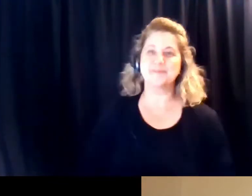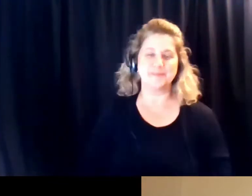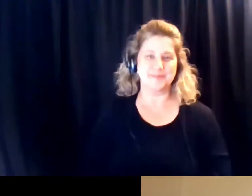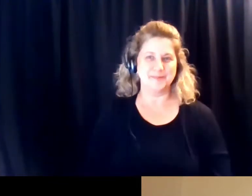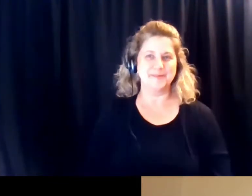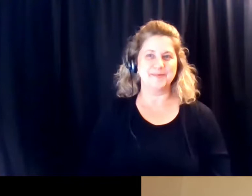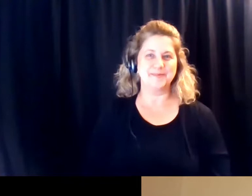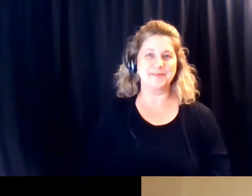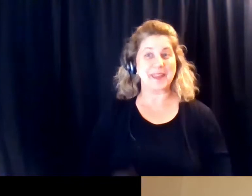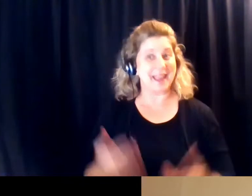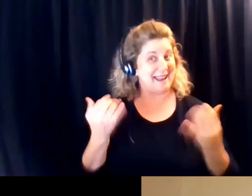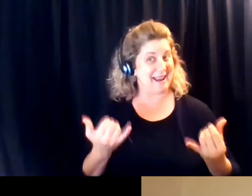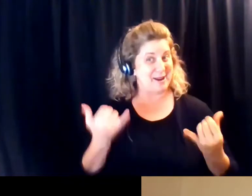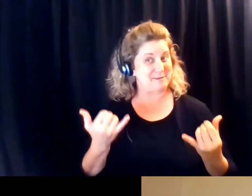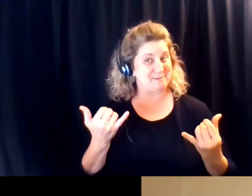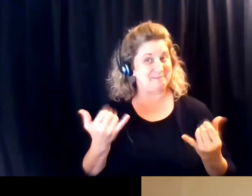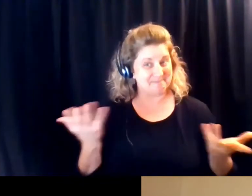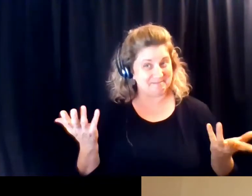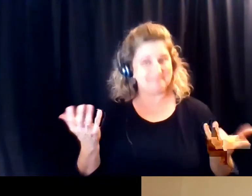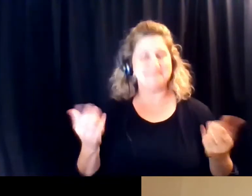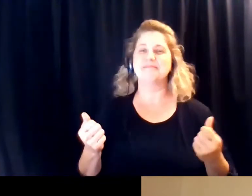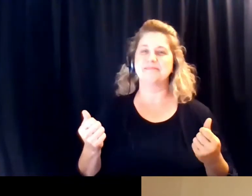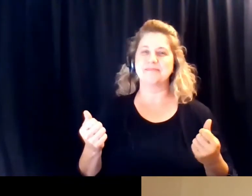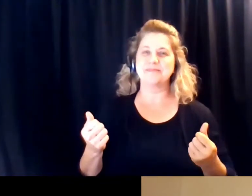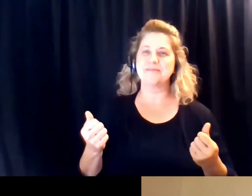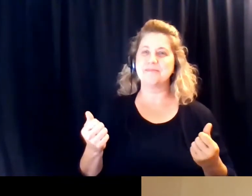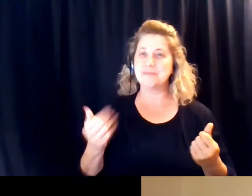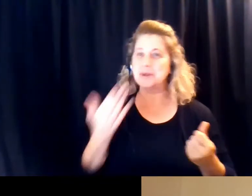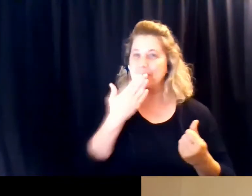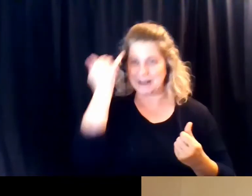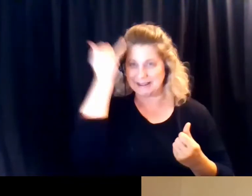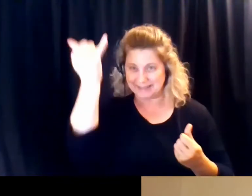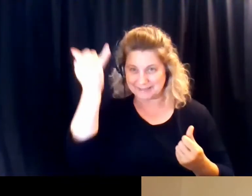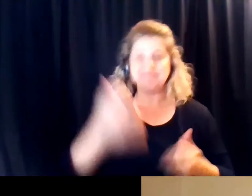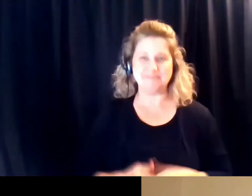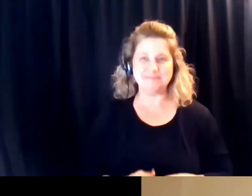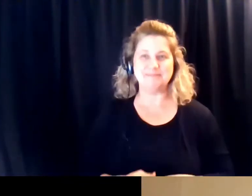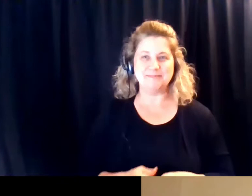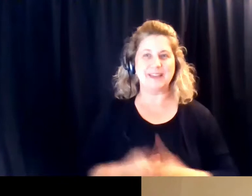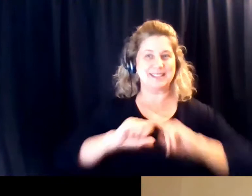Mission is a lunch and learn the conversation with you to human to discuss her activism during the time of passing